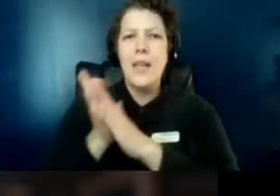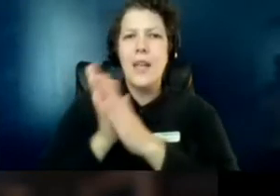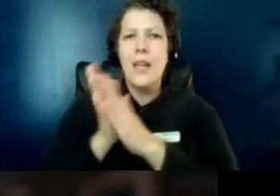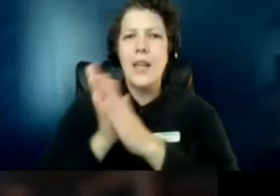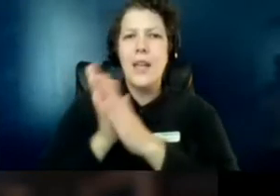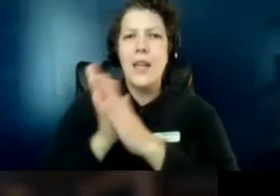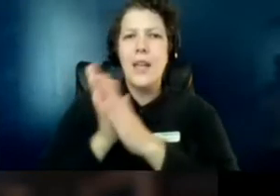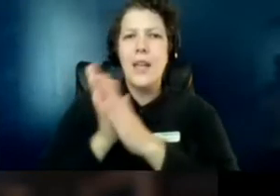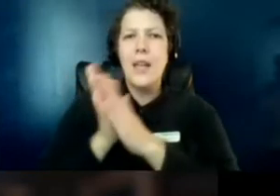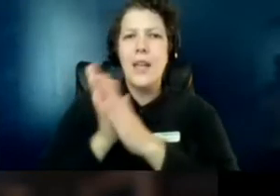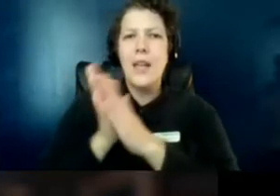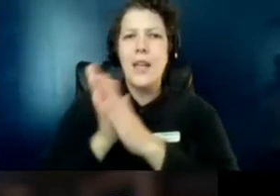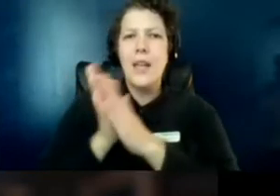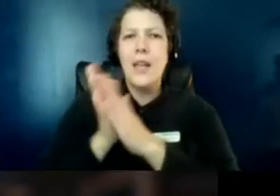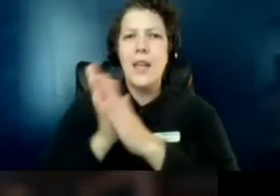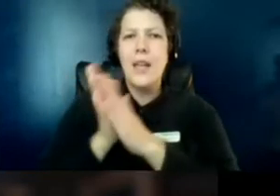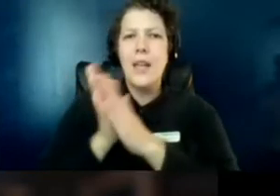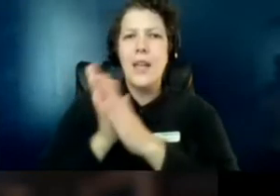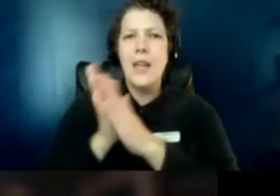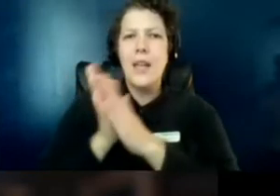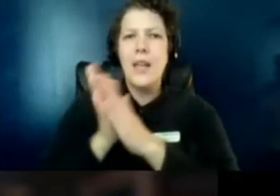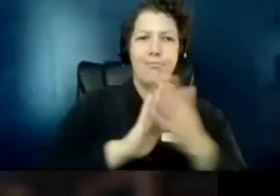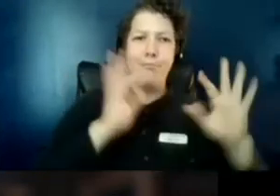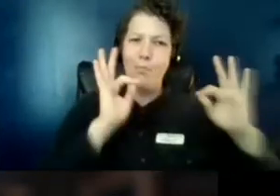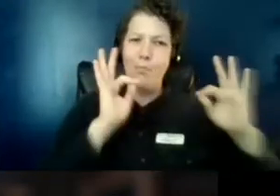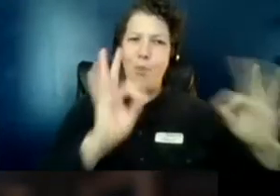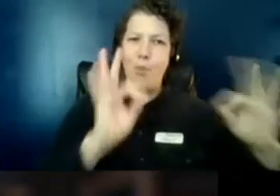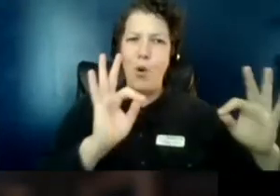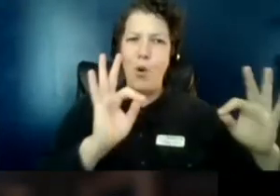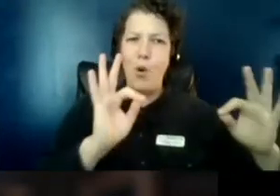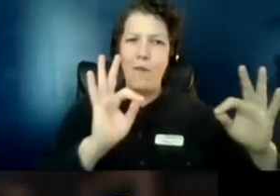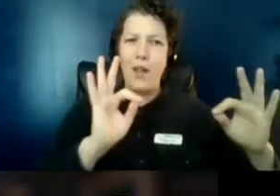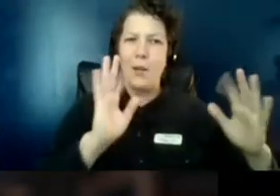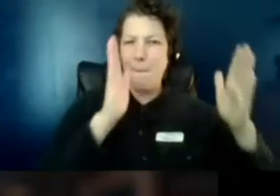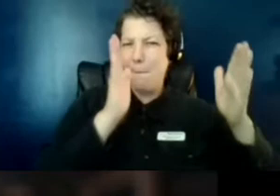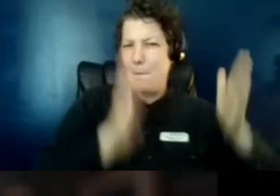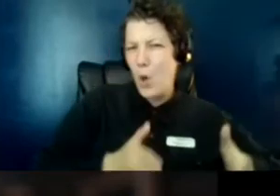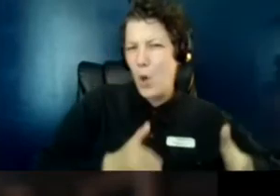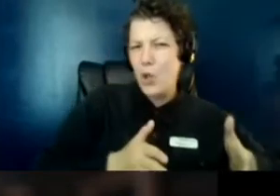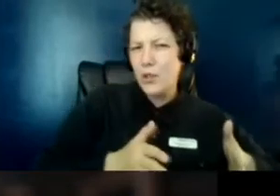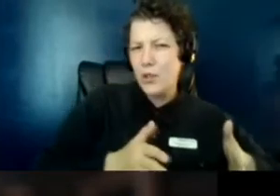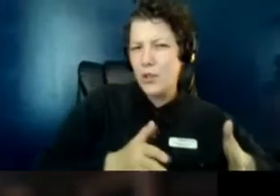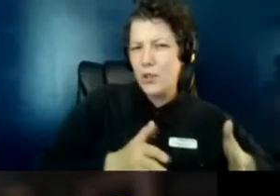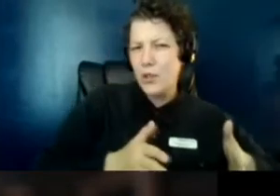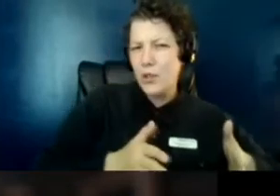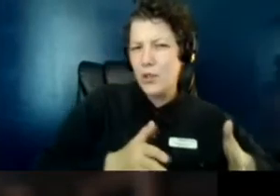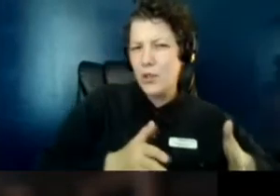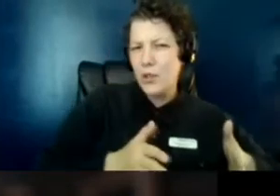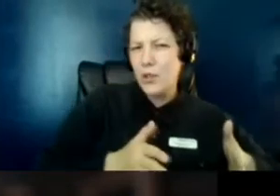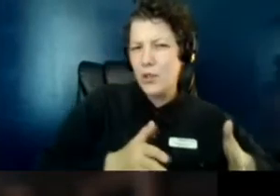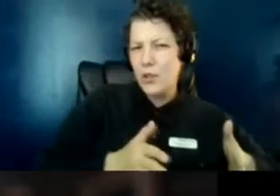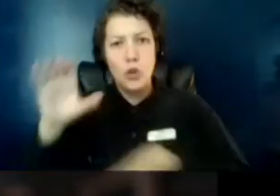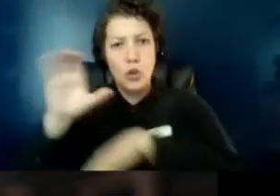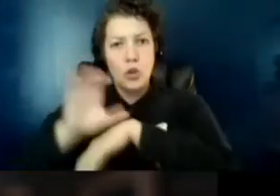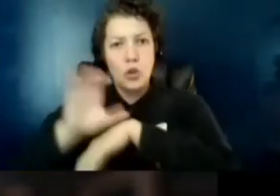churches got into this too and they started to look at, you know, what is the ideal person